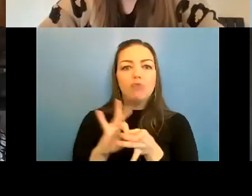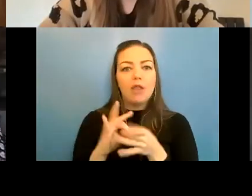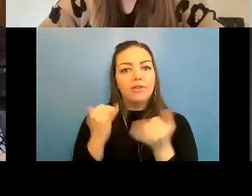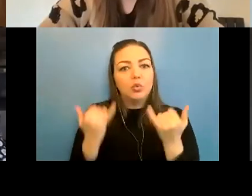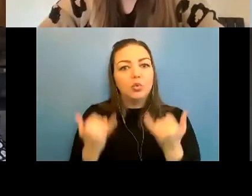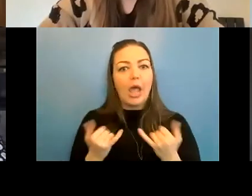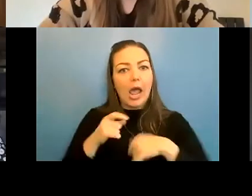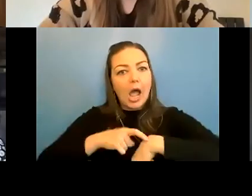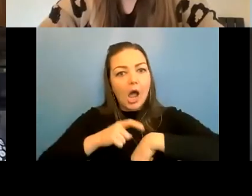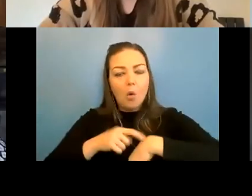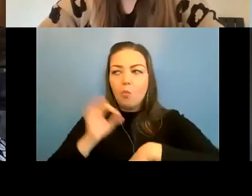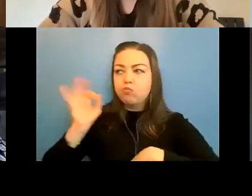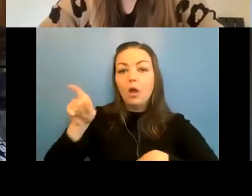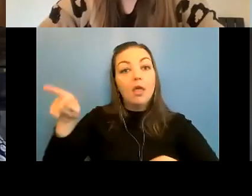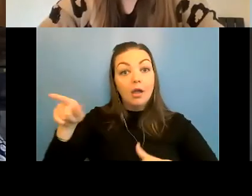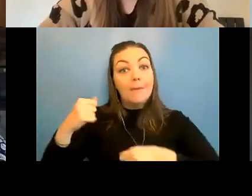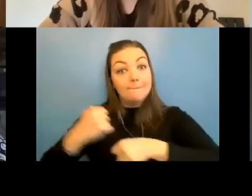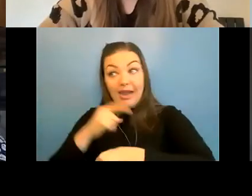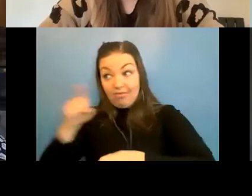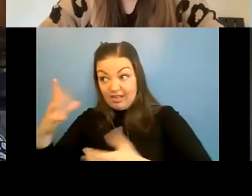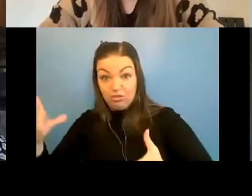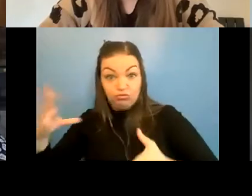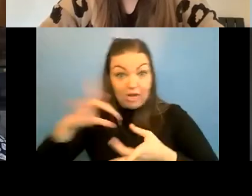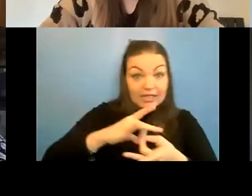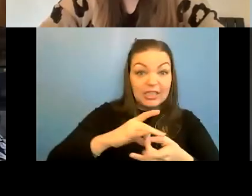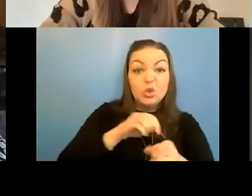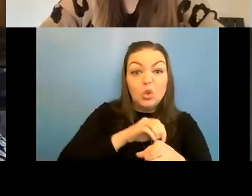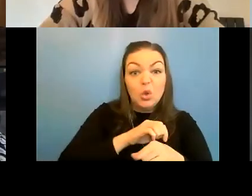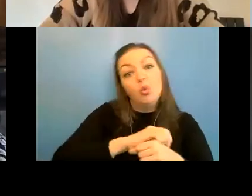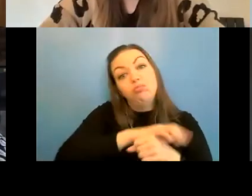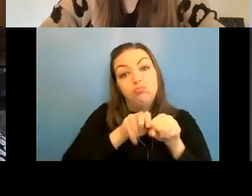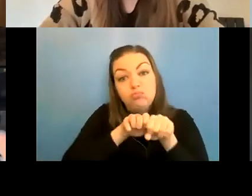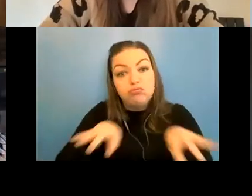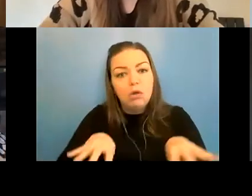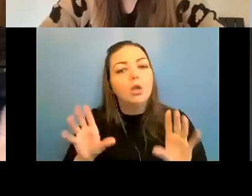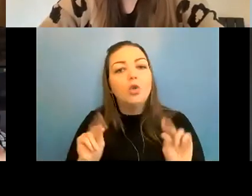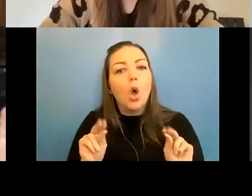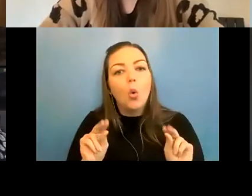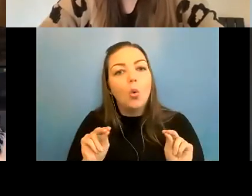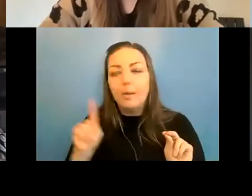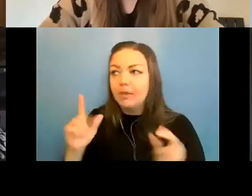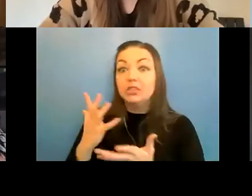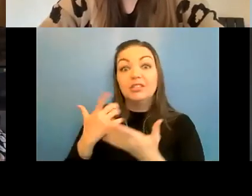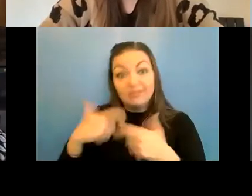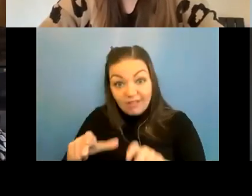the world, I just think it's so of the moment and so - it wasn't made in relation to the pandemic, but it really does speak, so many of those images